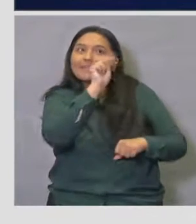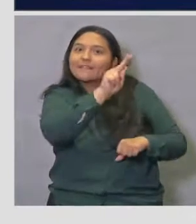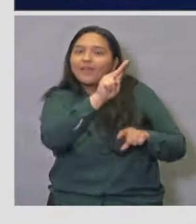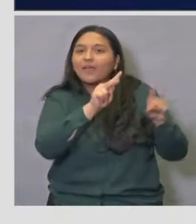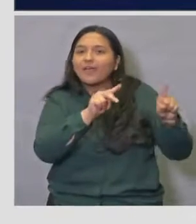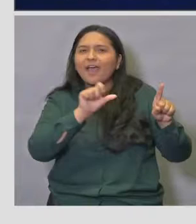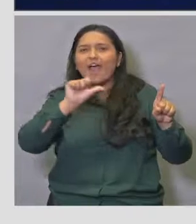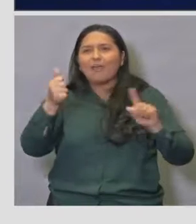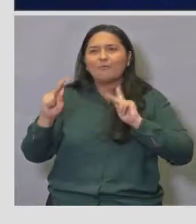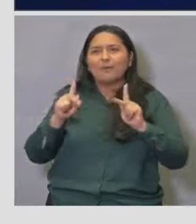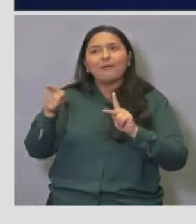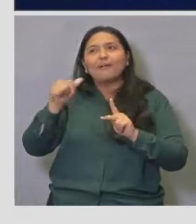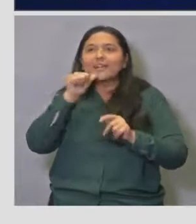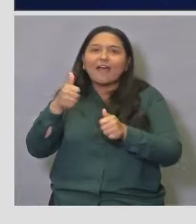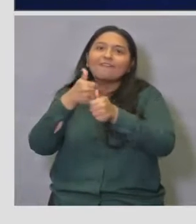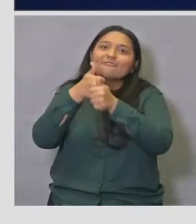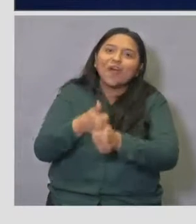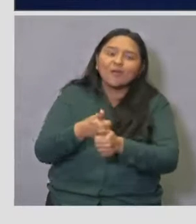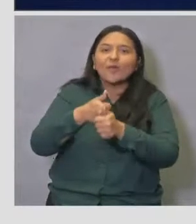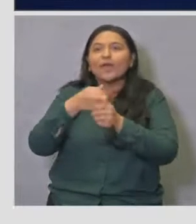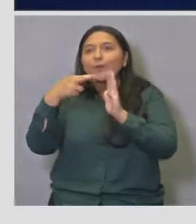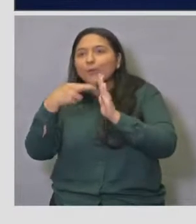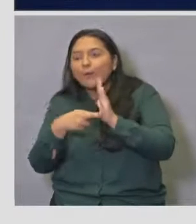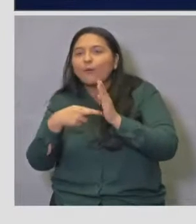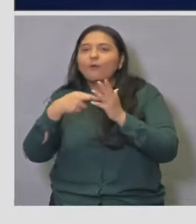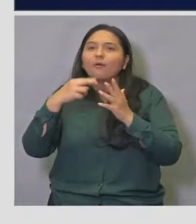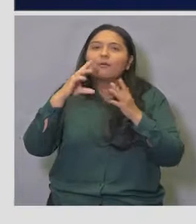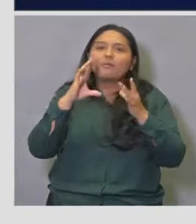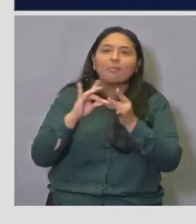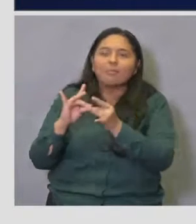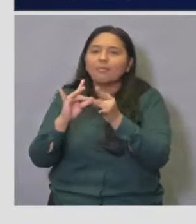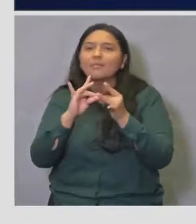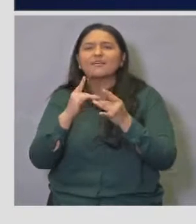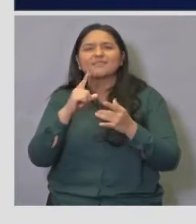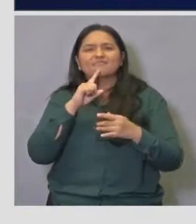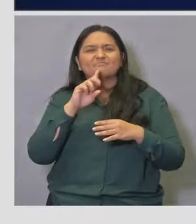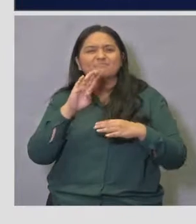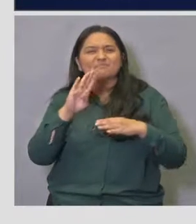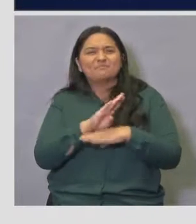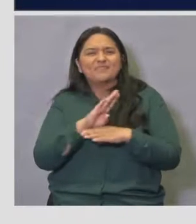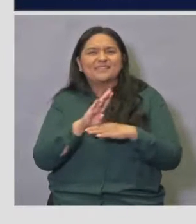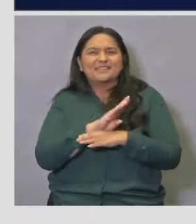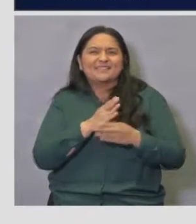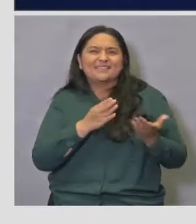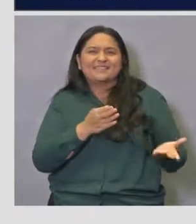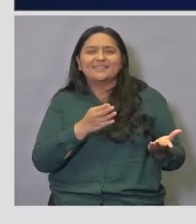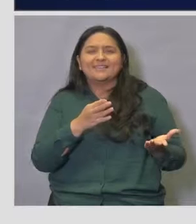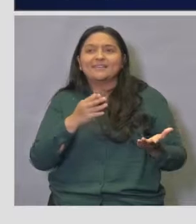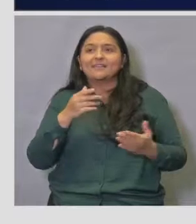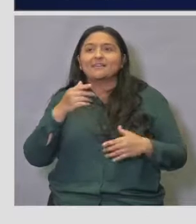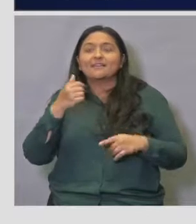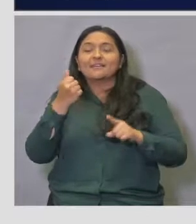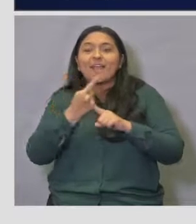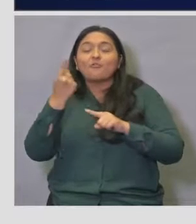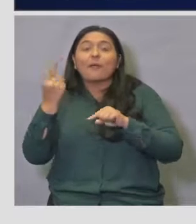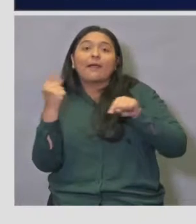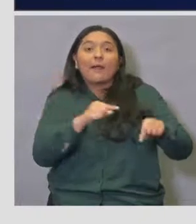BLAME THE TV BECAUSE OTHER PEOPLE ARE NOT FOLLOWING THOSE